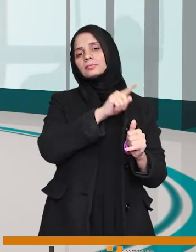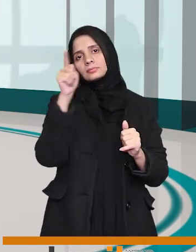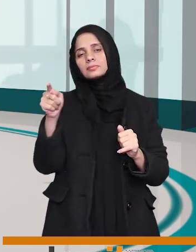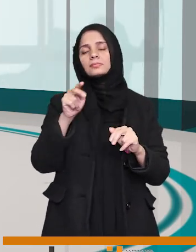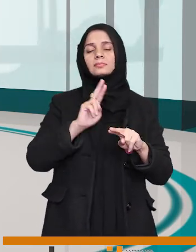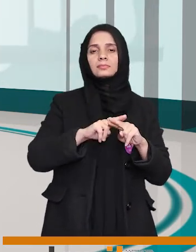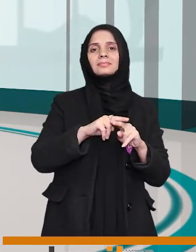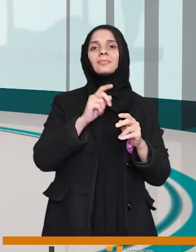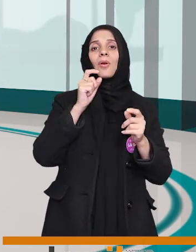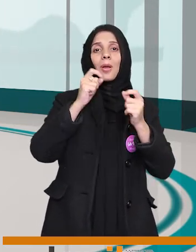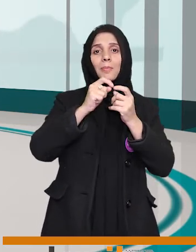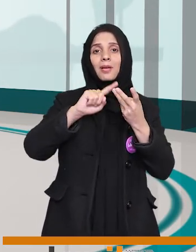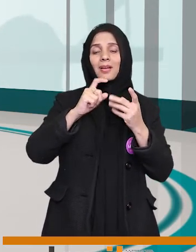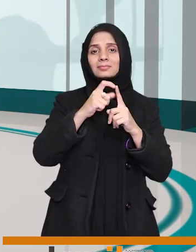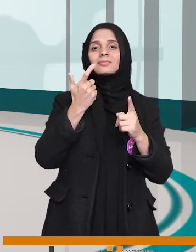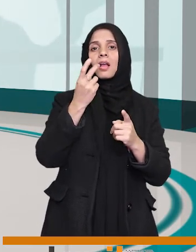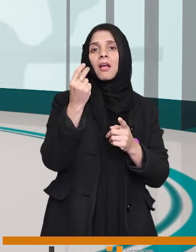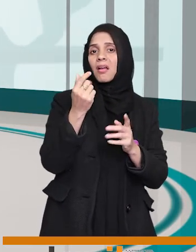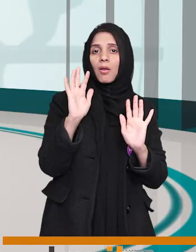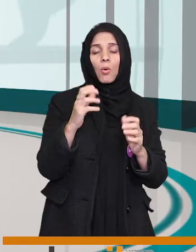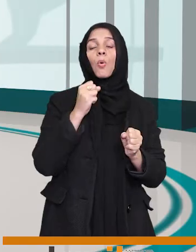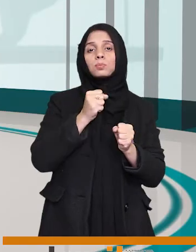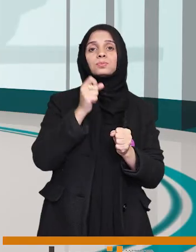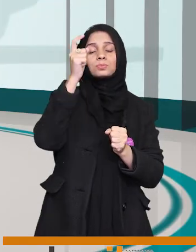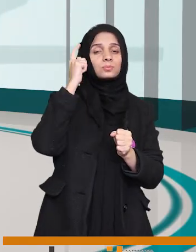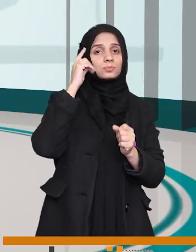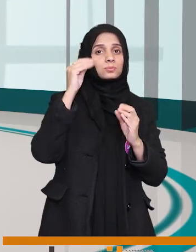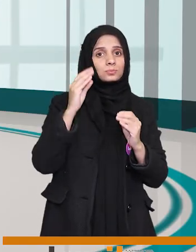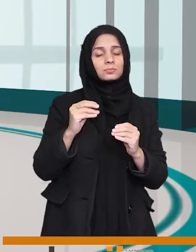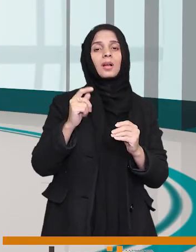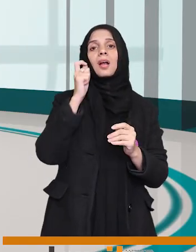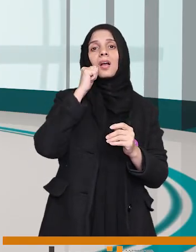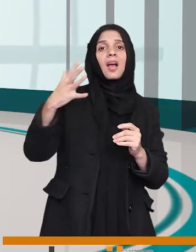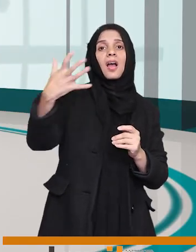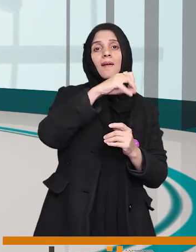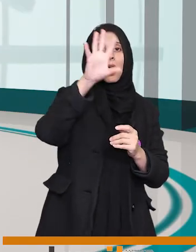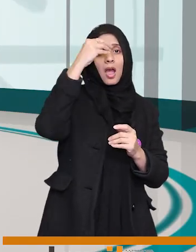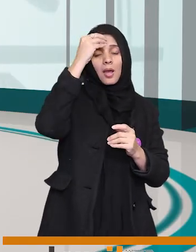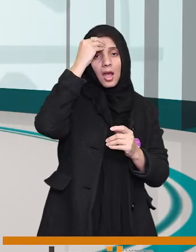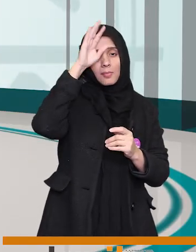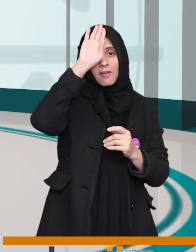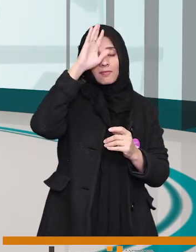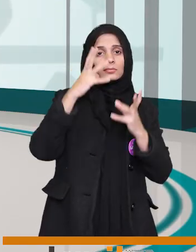You have to understand the employer’s psychology. You have to understand the importance of business development